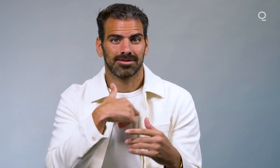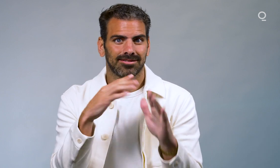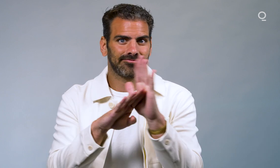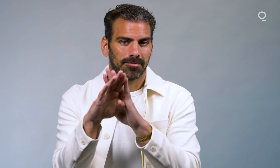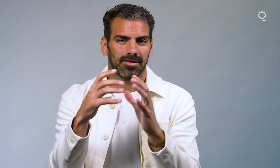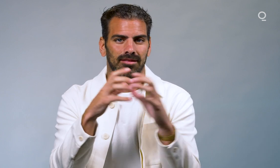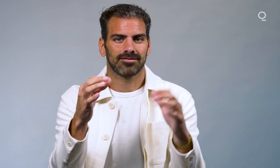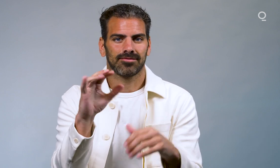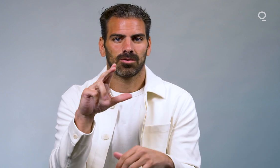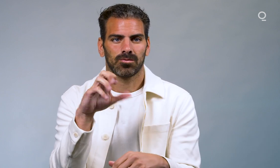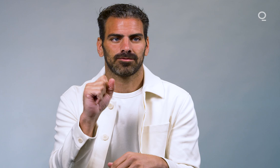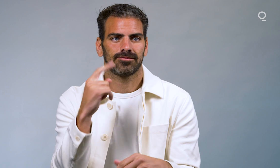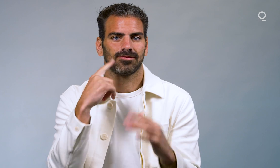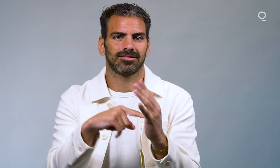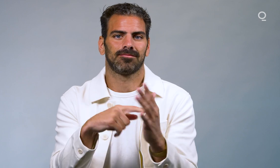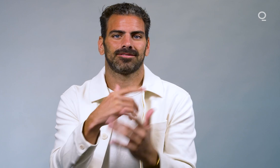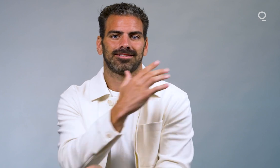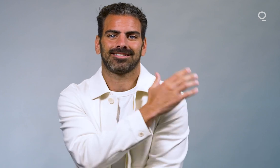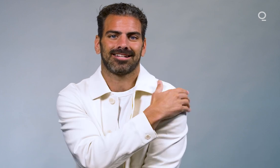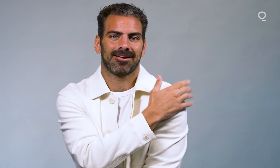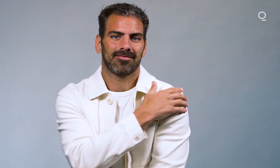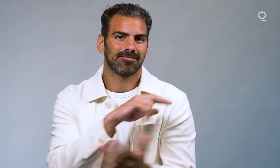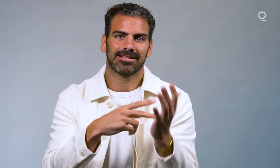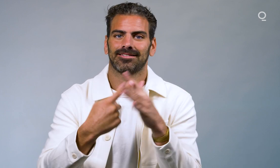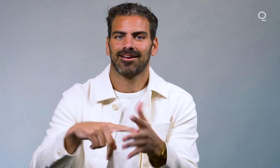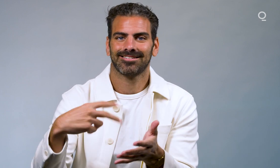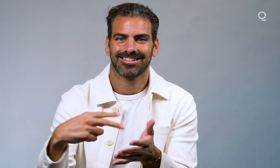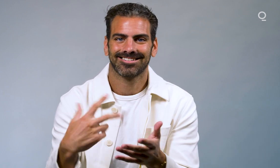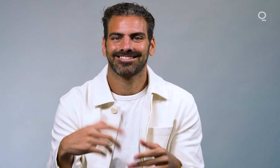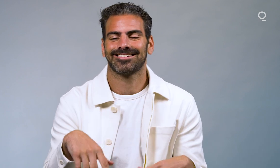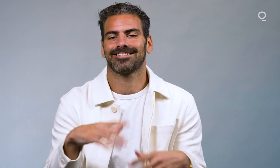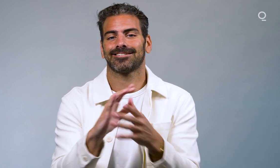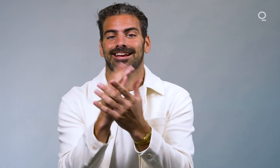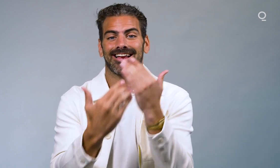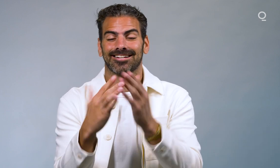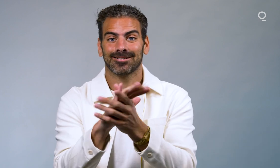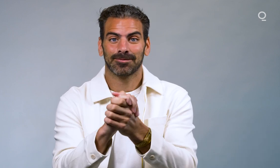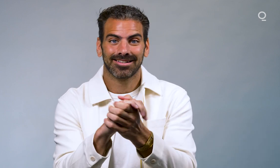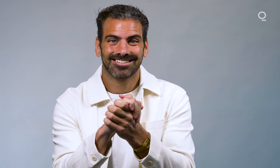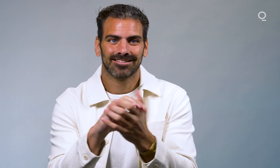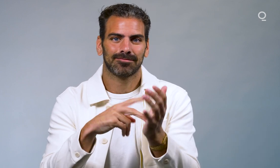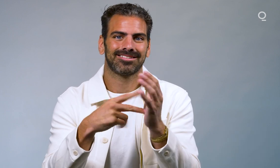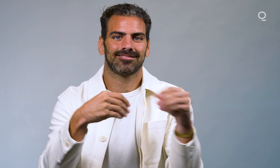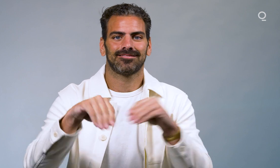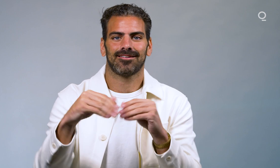But we also shared a cue system that we developed. For example, if Peta taps me, that was say to begin the routine.